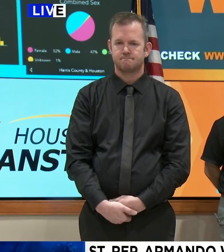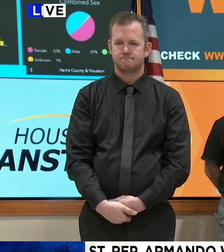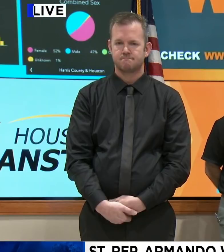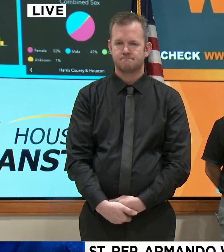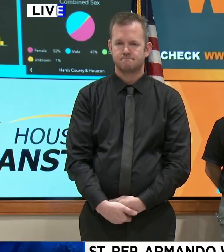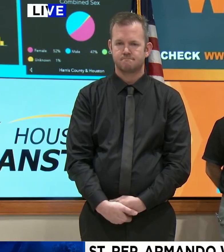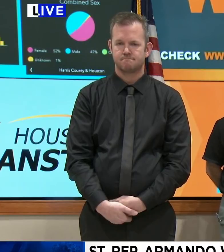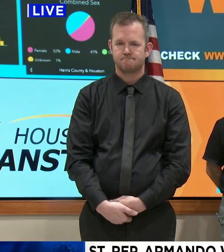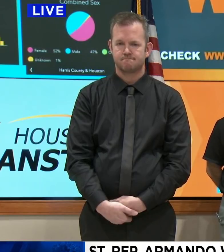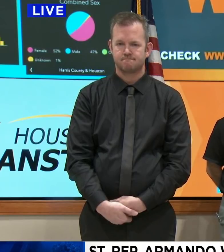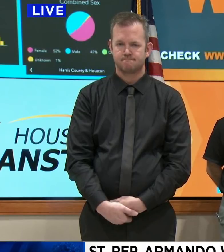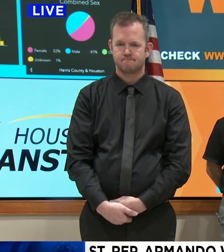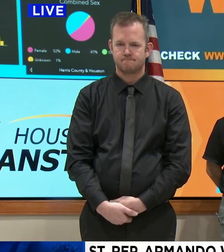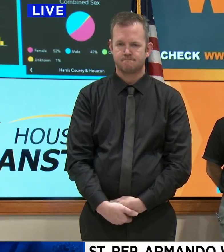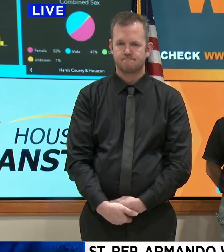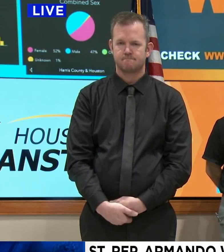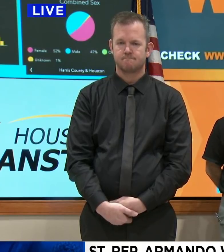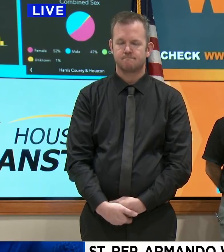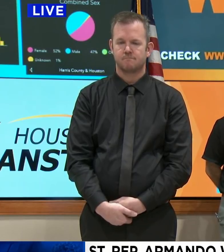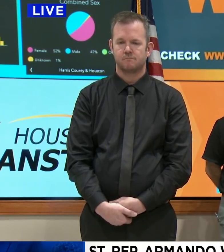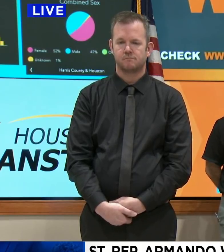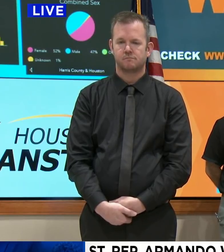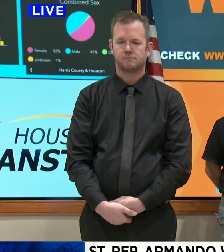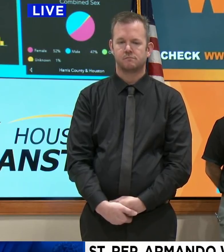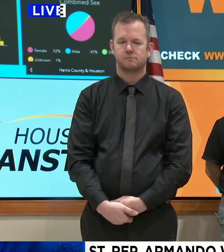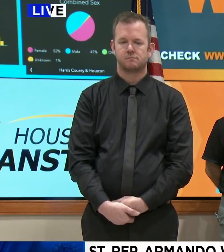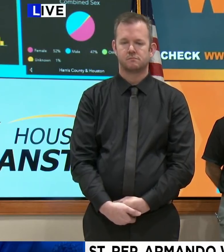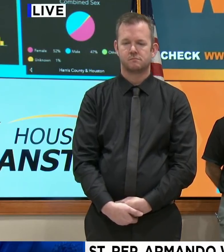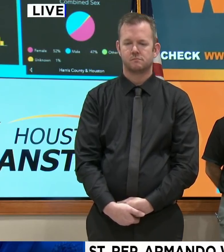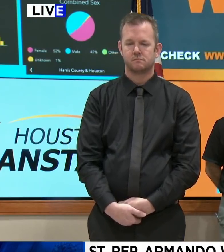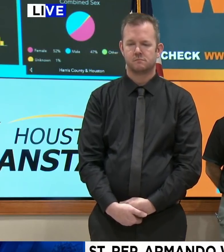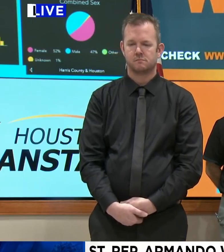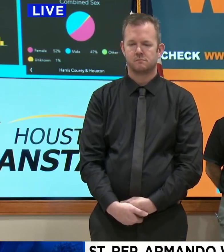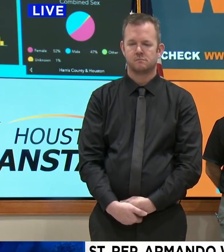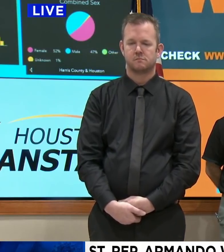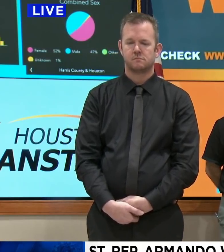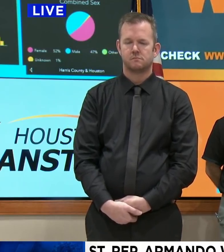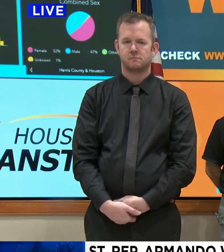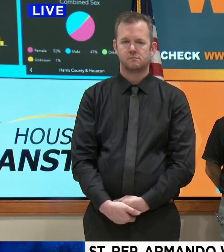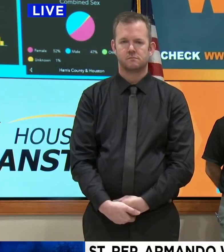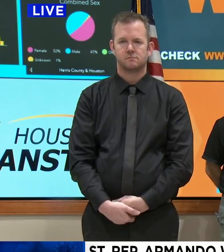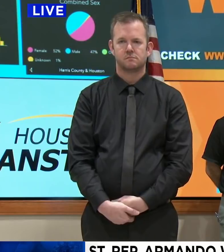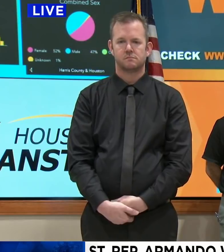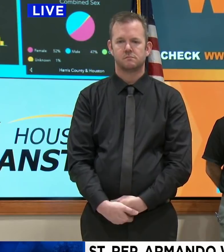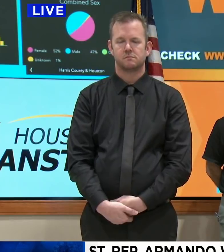this is all about the relief and recovery during this and recovery during this pandemic it will be a pandemic it will be a coordinated effort with the coordinated effort with the city of Houston’s czar as you